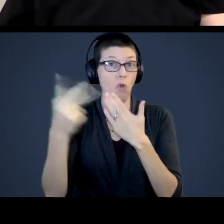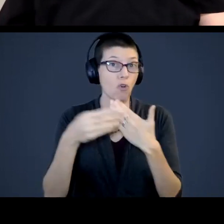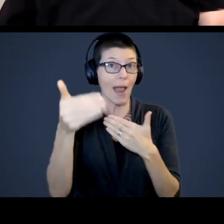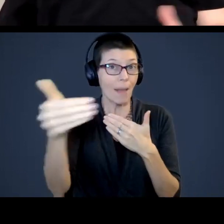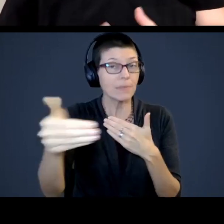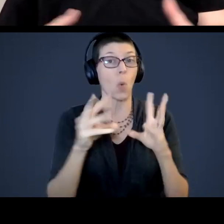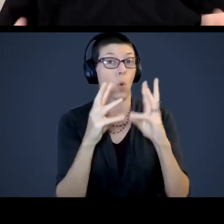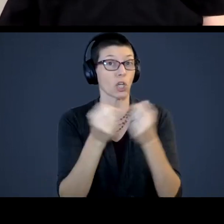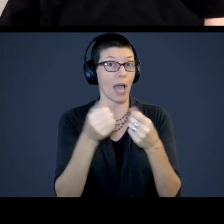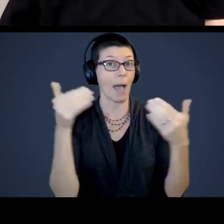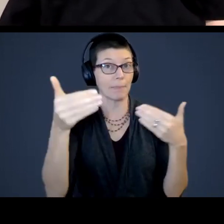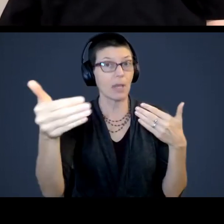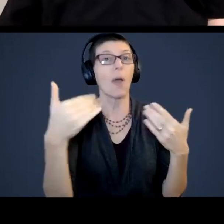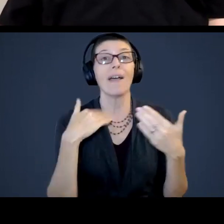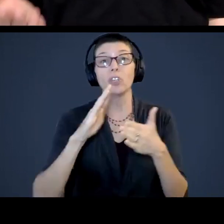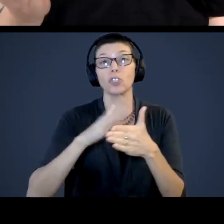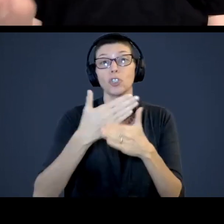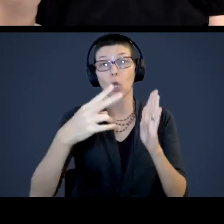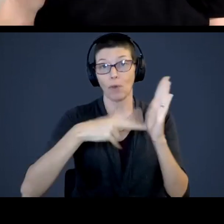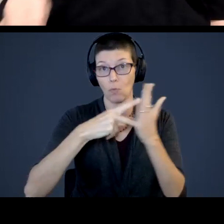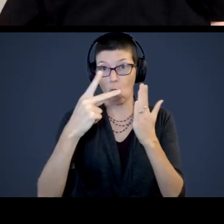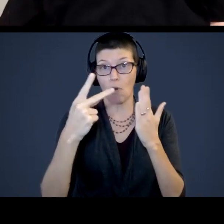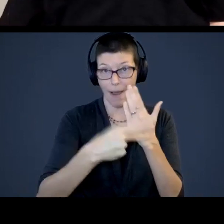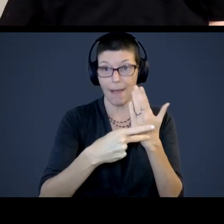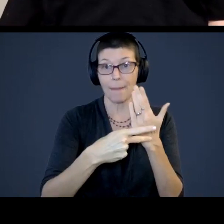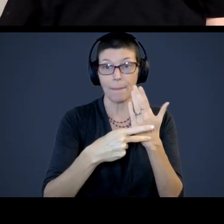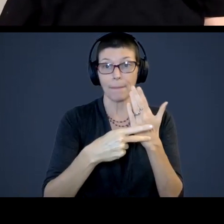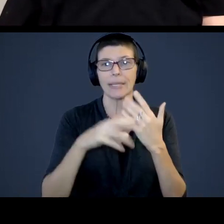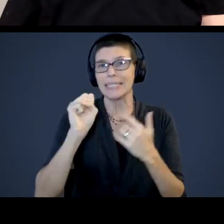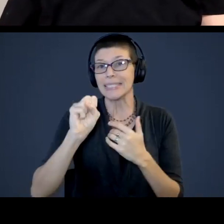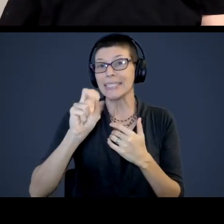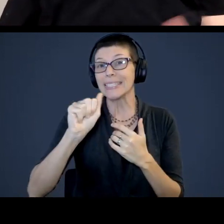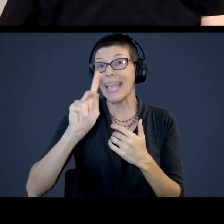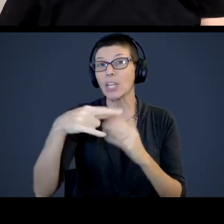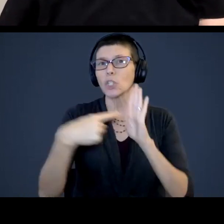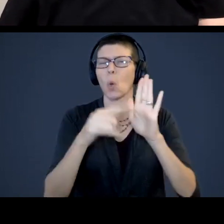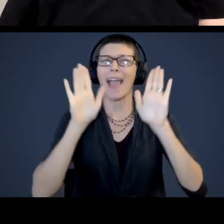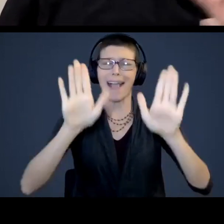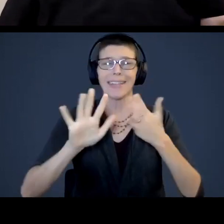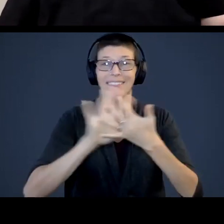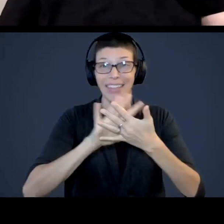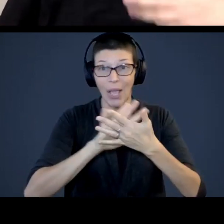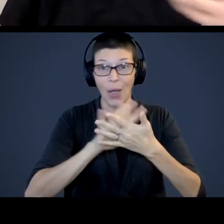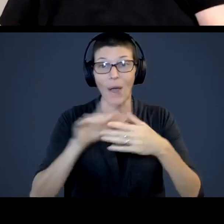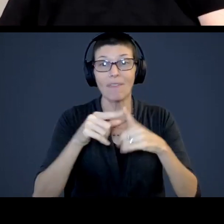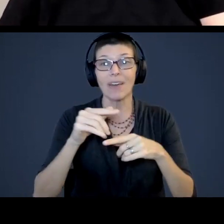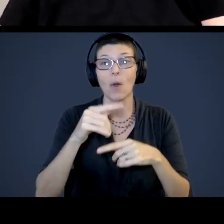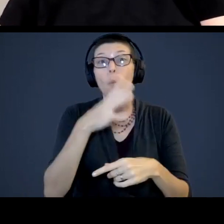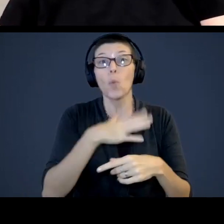we have our shared reading program. Sandy showed an excellent video of a woman reading to a child